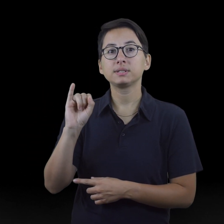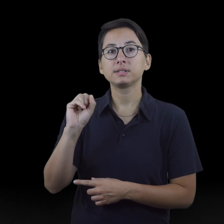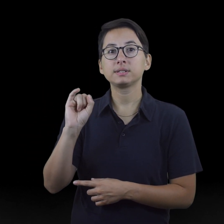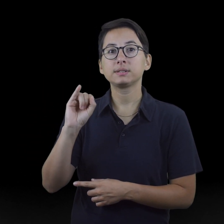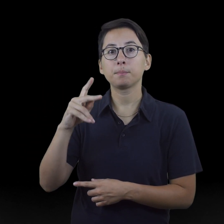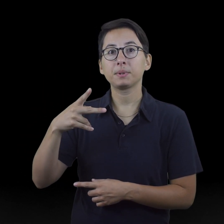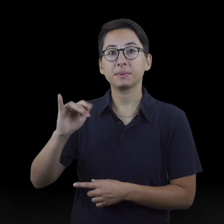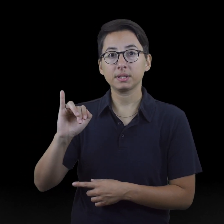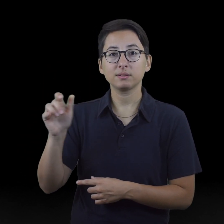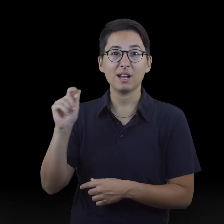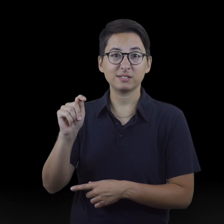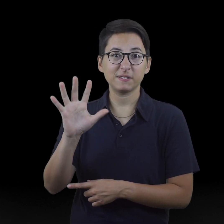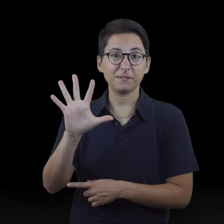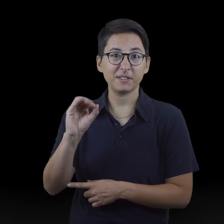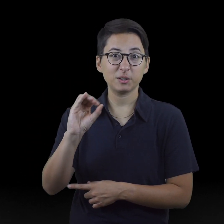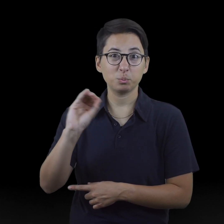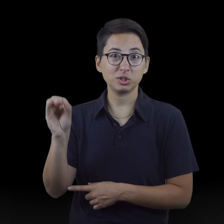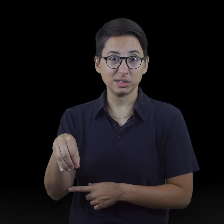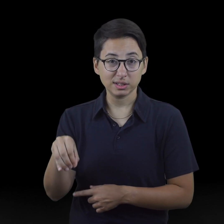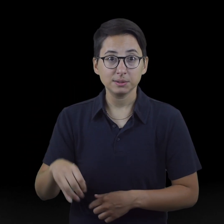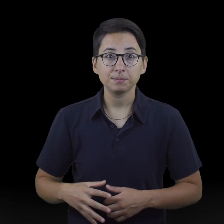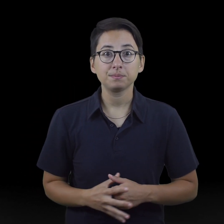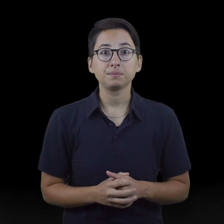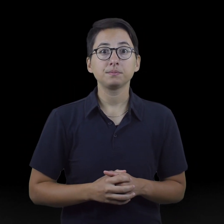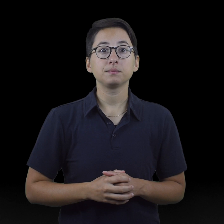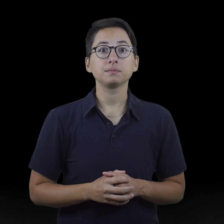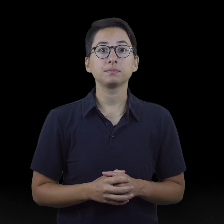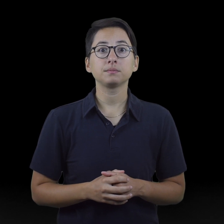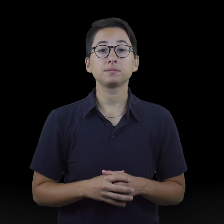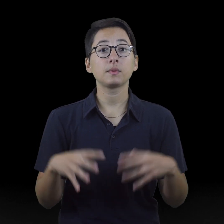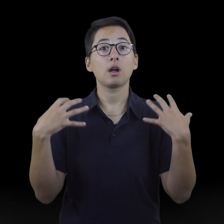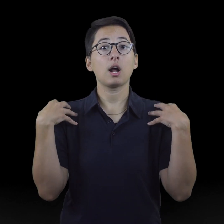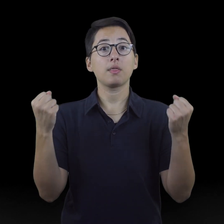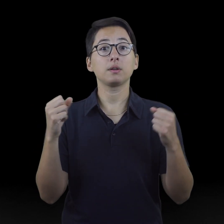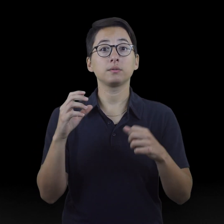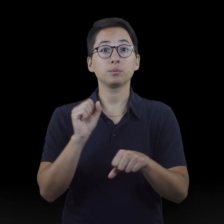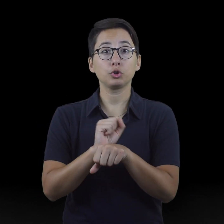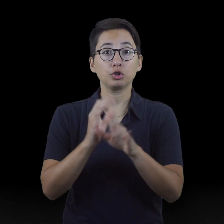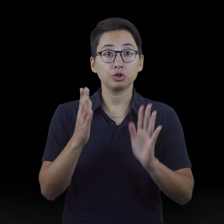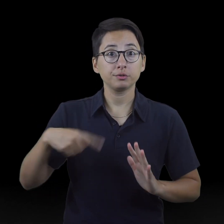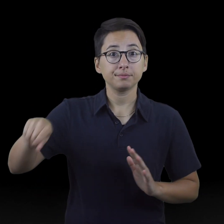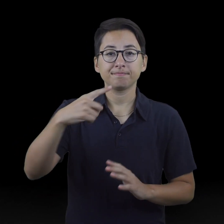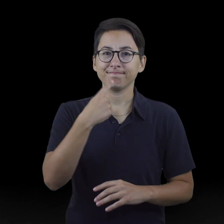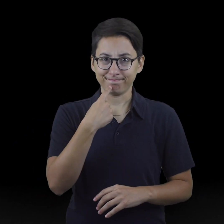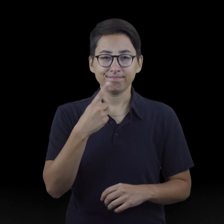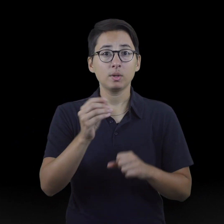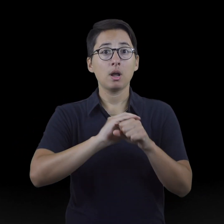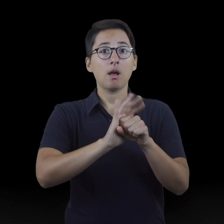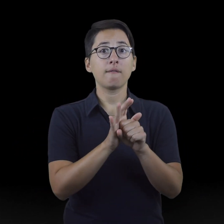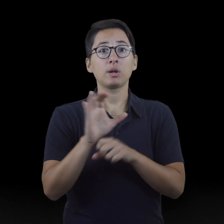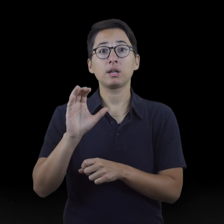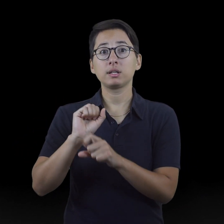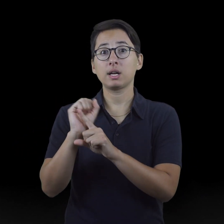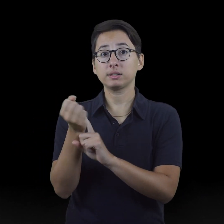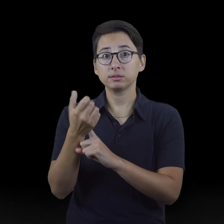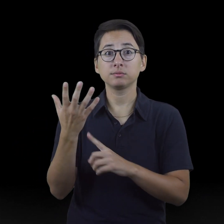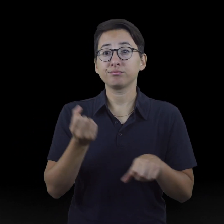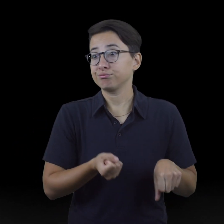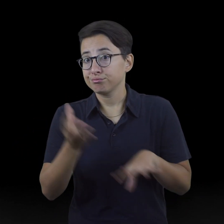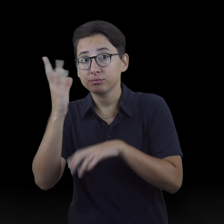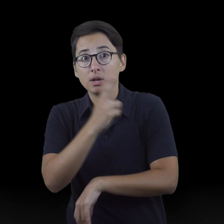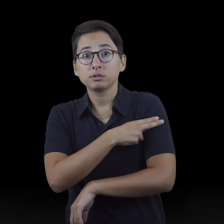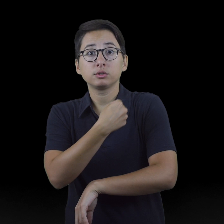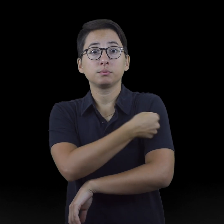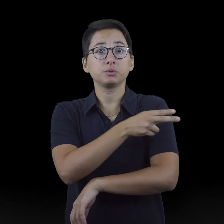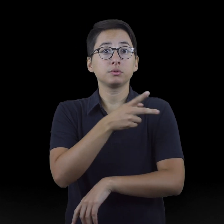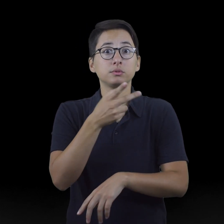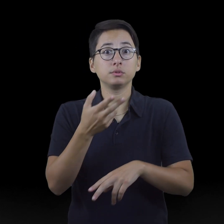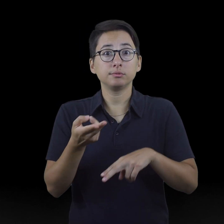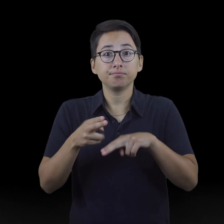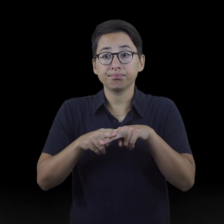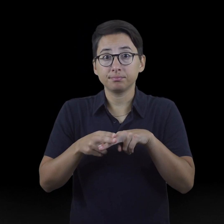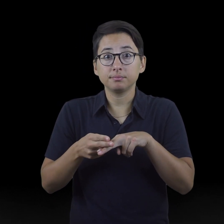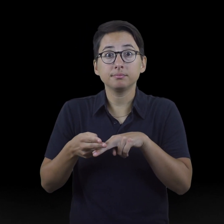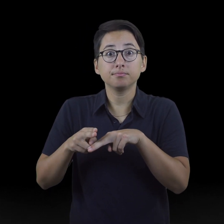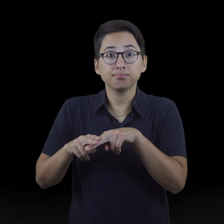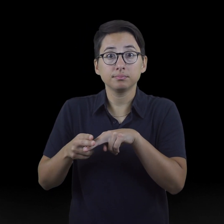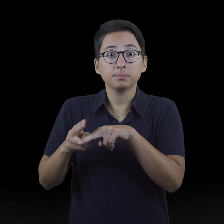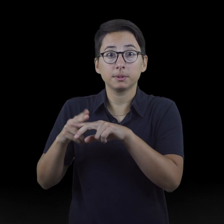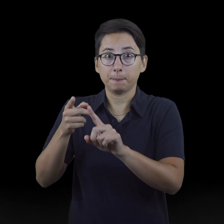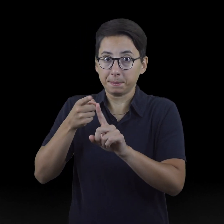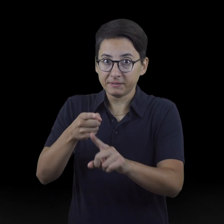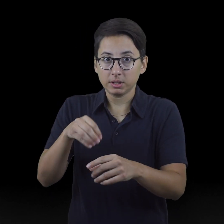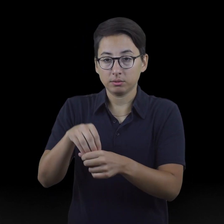lowest percentage of adults with one shot, at 50%, according to the data.